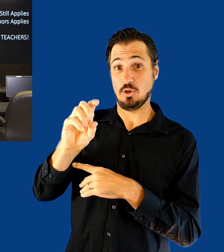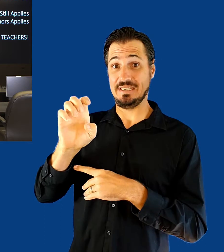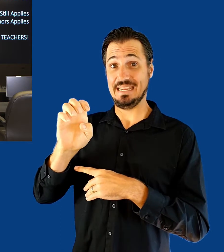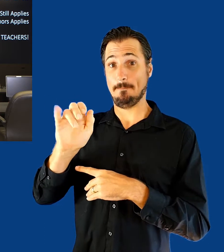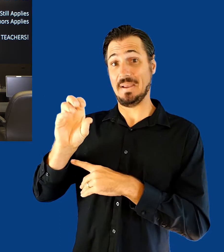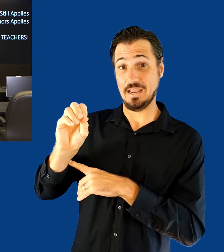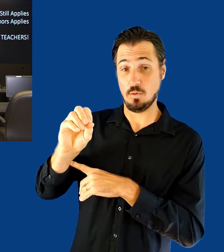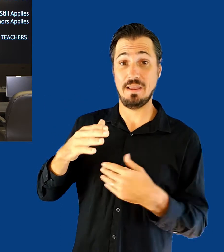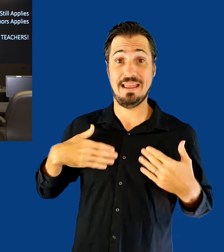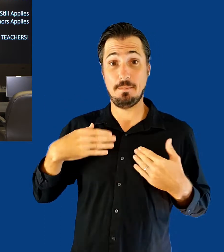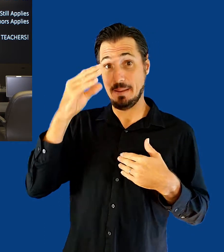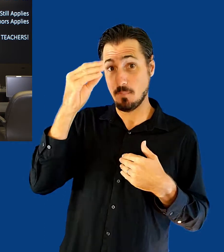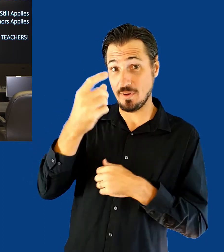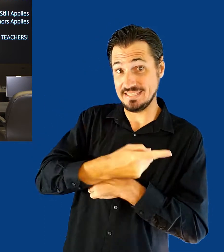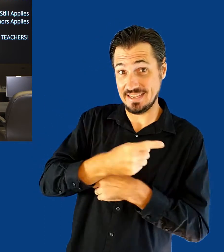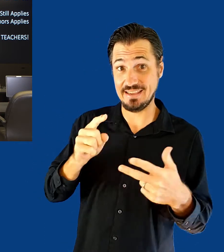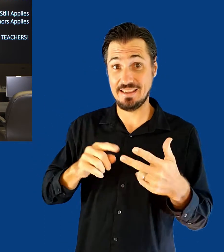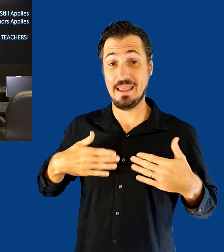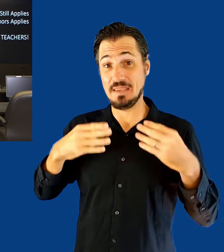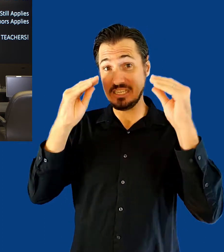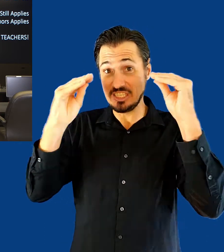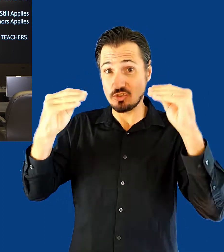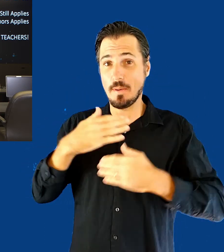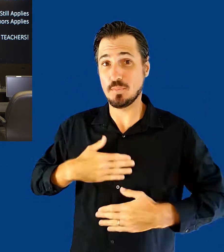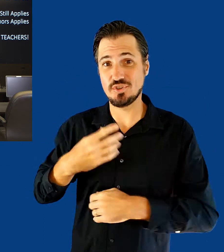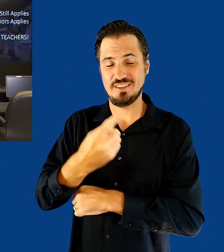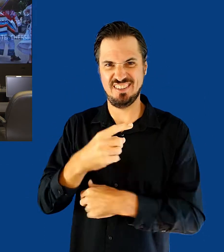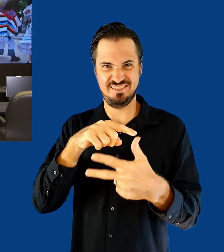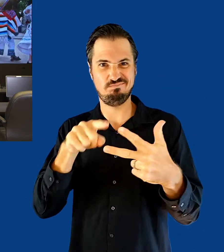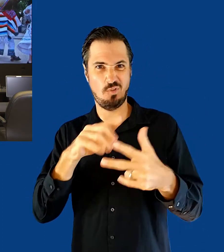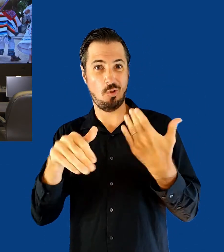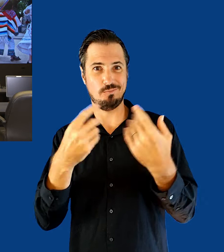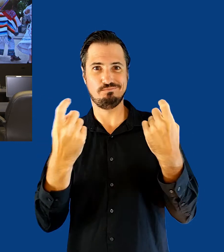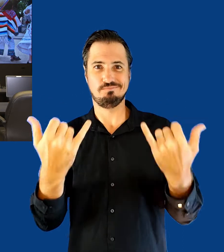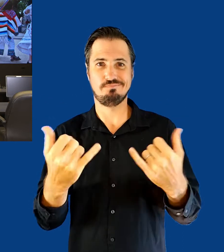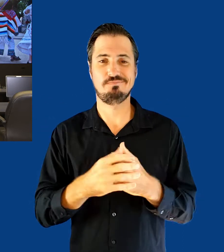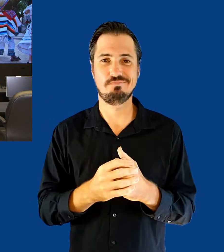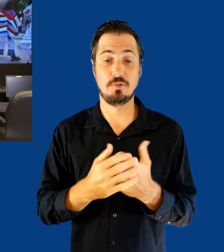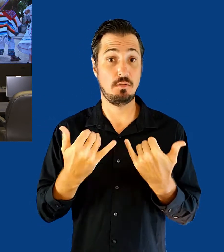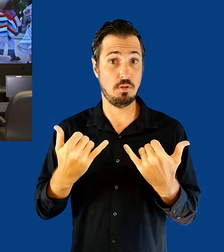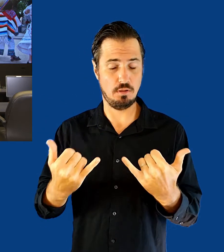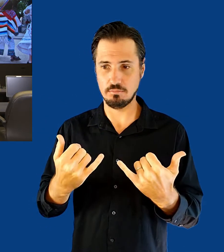I think I speak on behalf of all parents when I say that we have never appreciated our teachers more than we do these days.